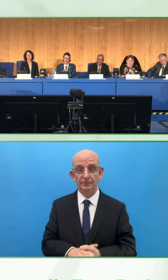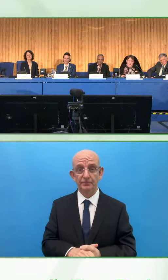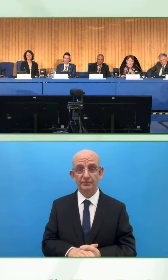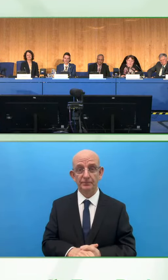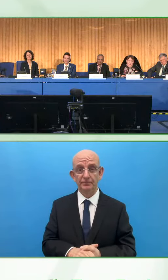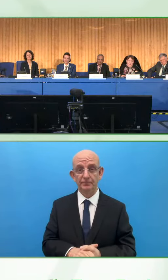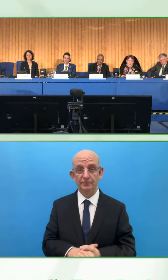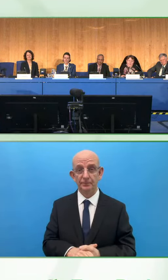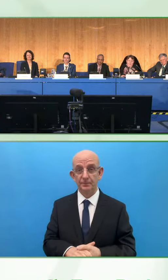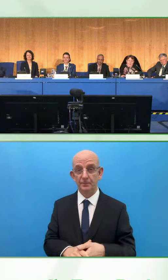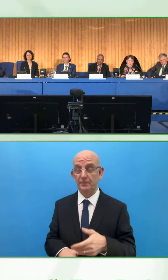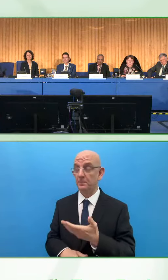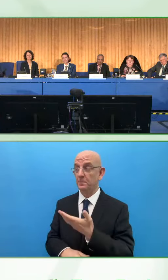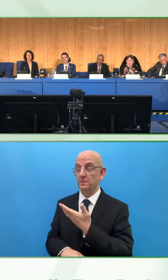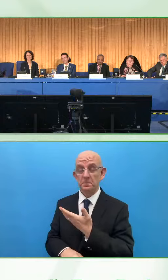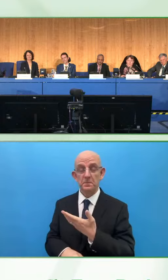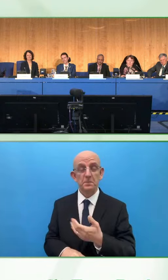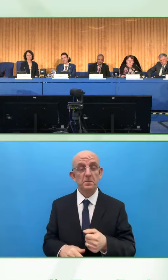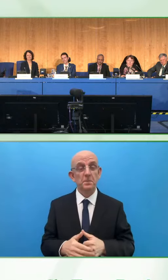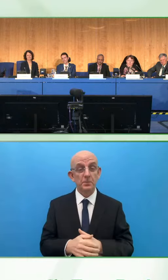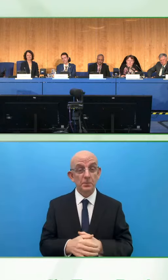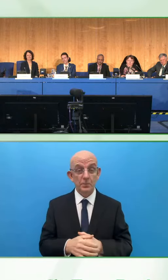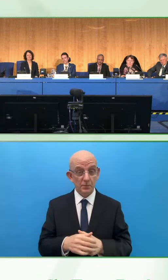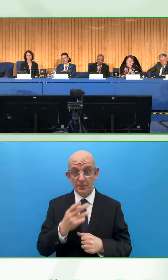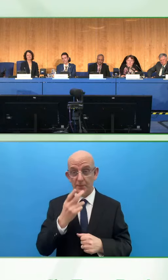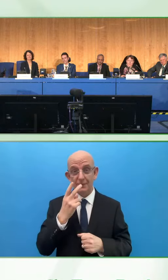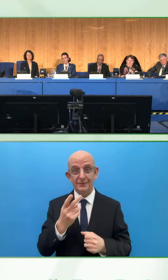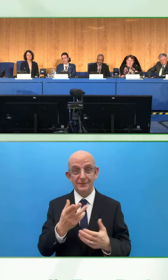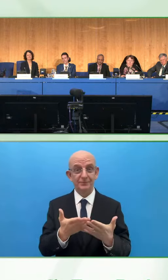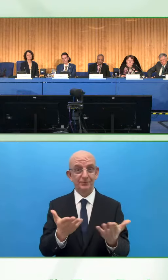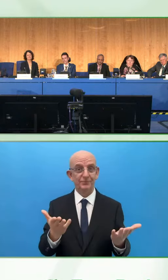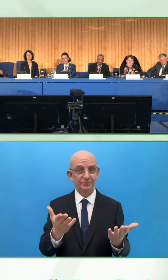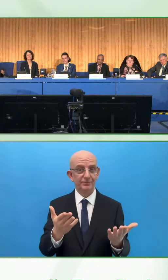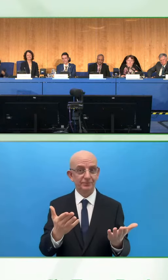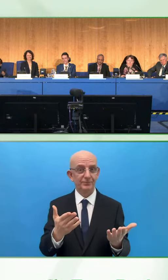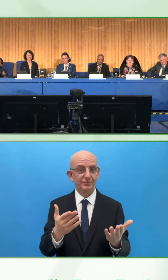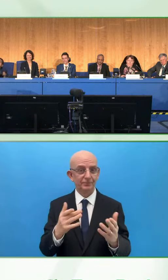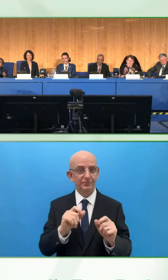So yes, it travels everywhere with me and I use it all the time.